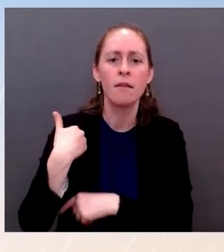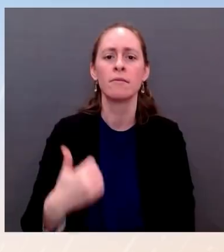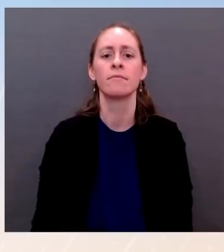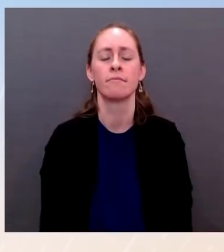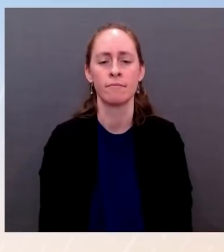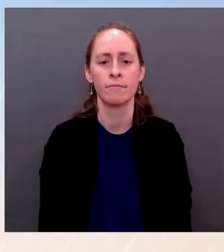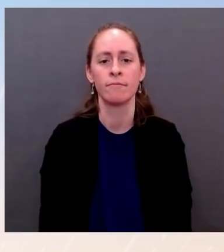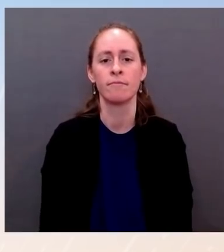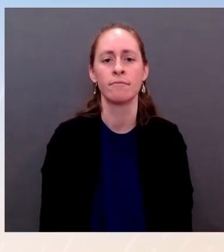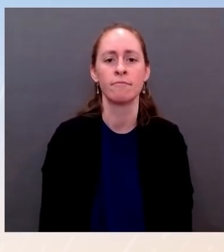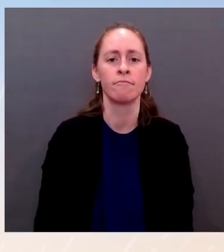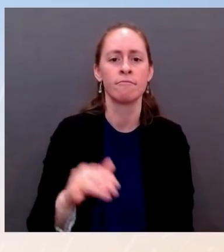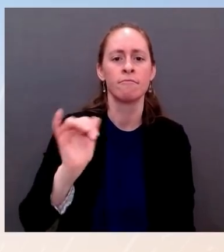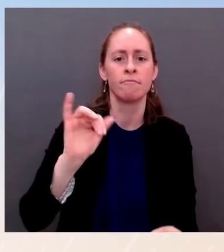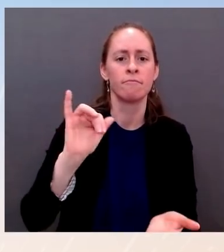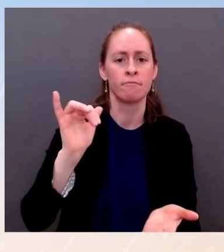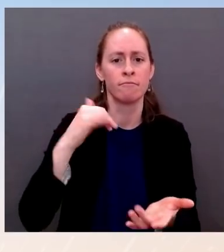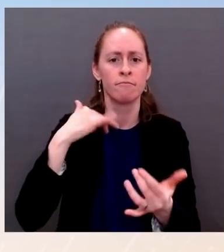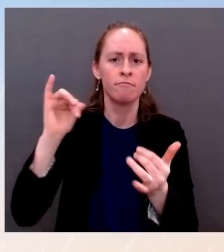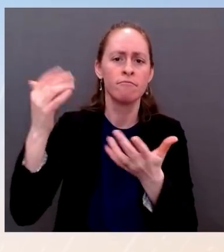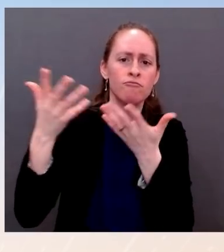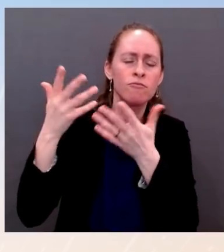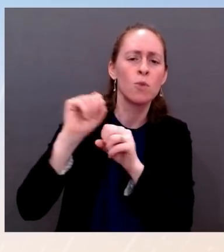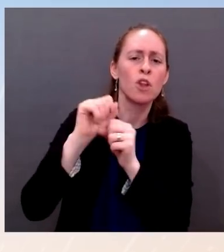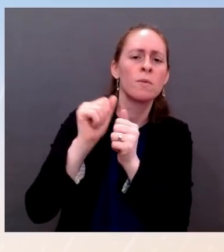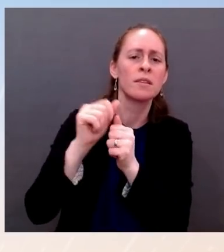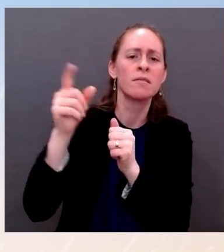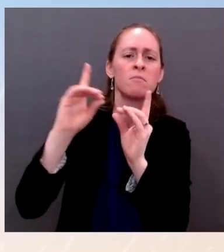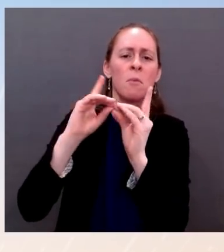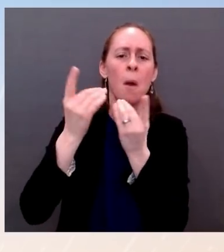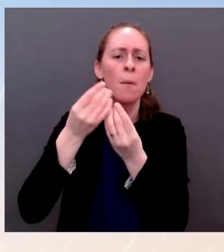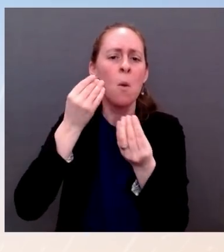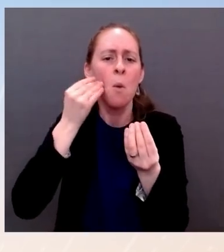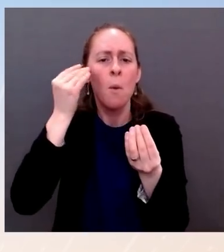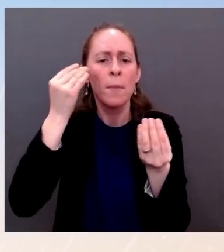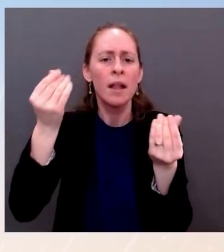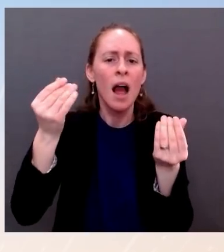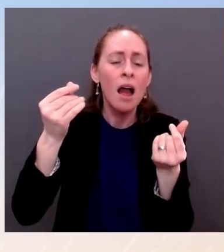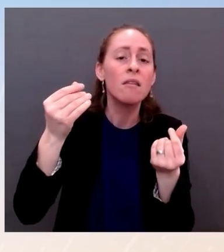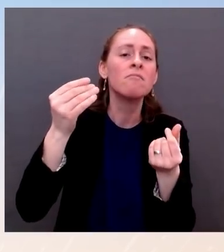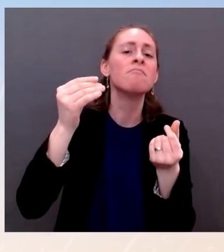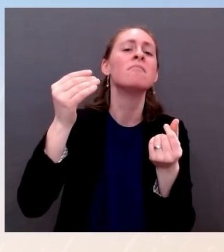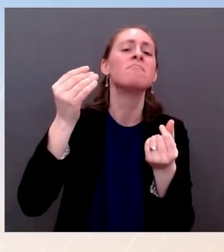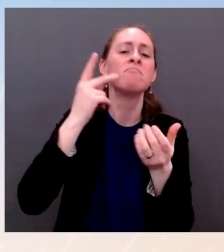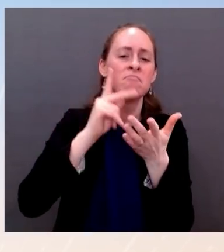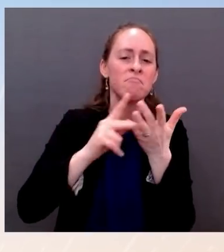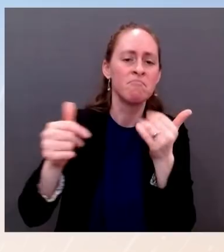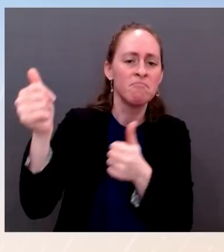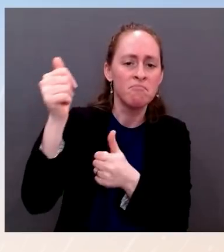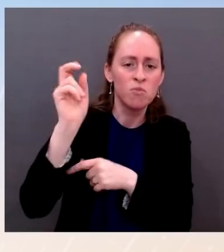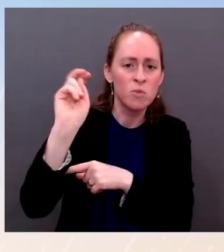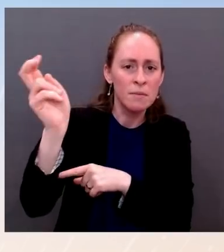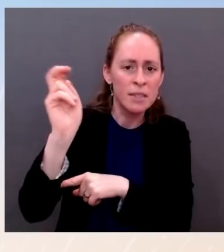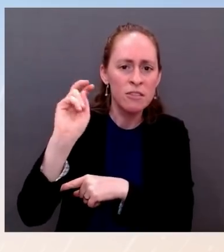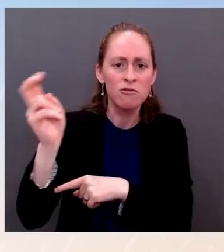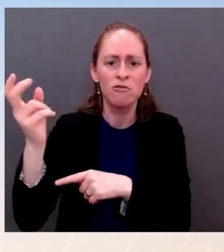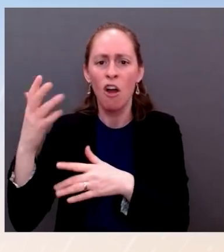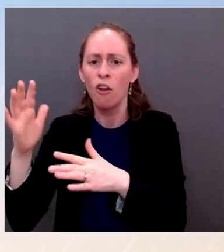Our Secretary of Transportation is also deeply involved in this. And we're working to address this on all fronts. Go ahead. >> The Press: Thanks, Jen. Just to follow up on Jeff's question --